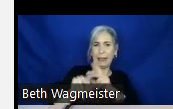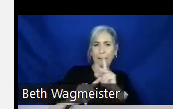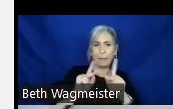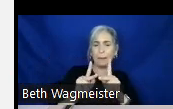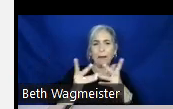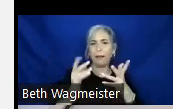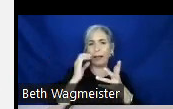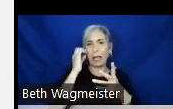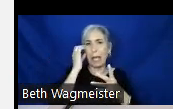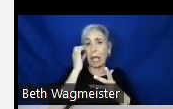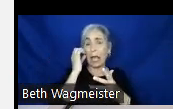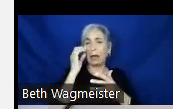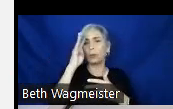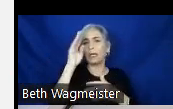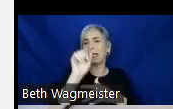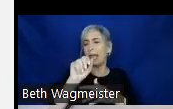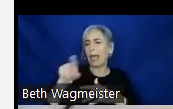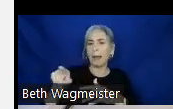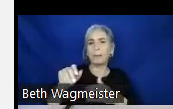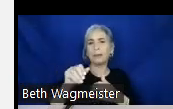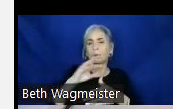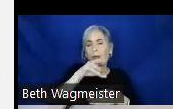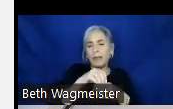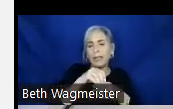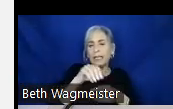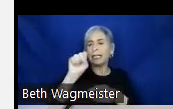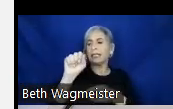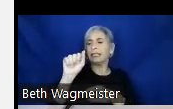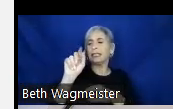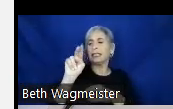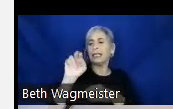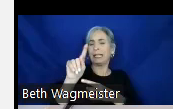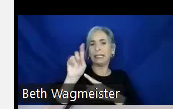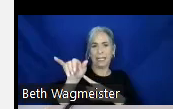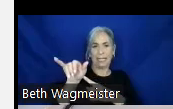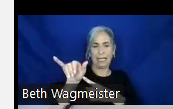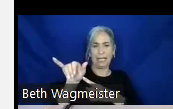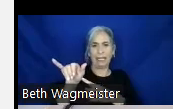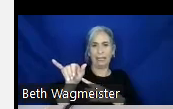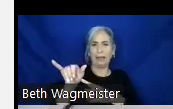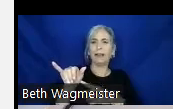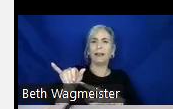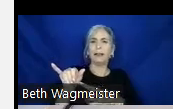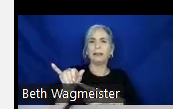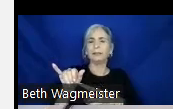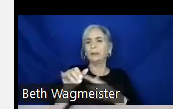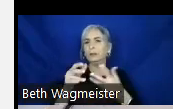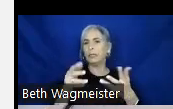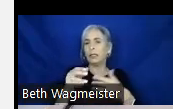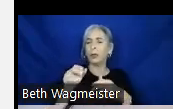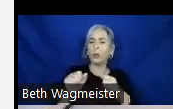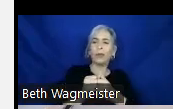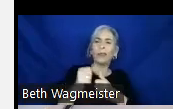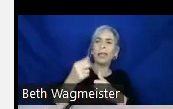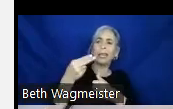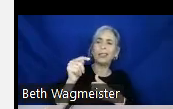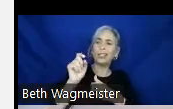of PDF with content in Sanity. We have people who output to HTML or XML or other formats. We